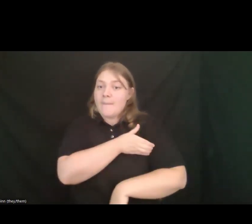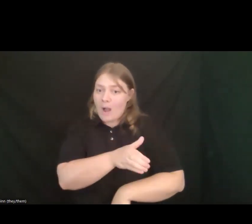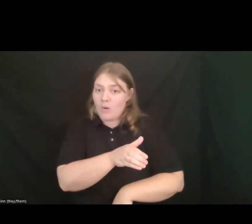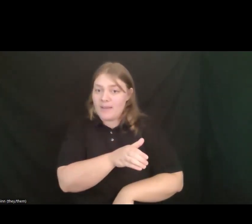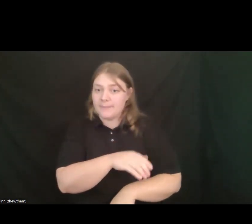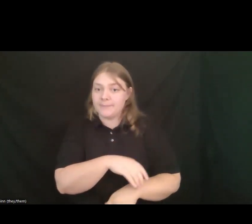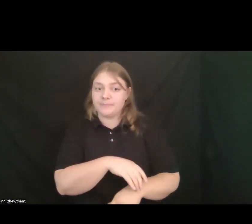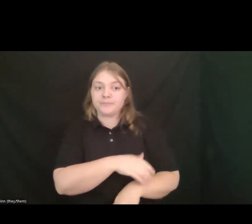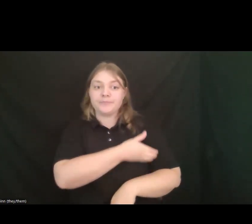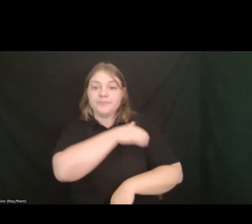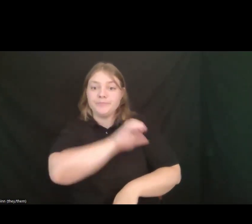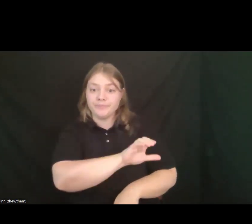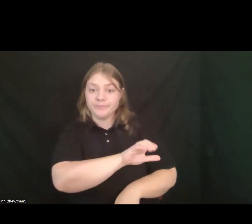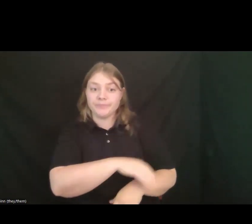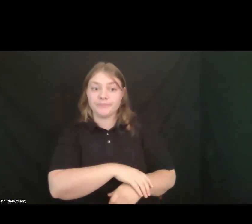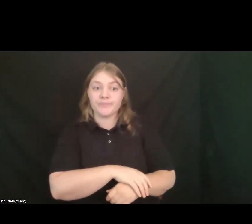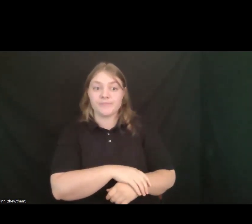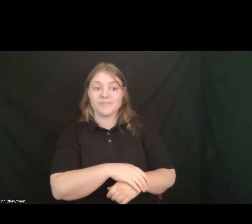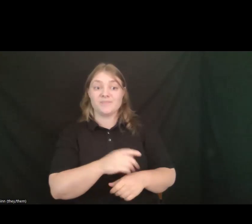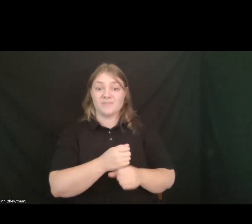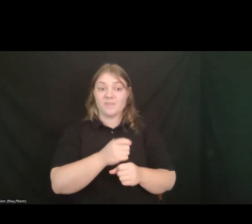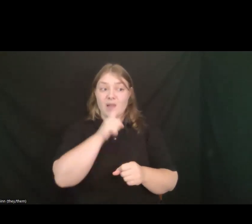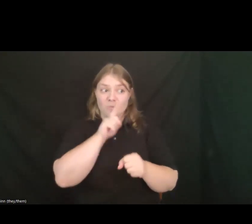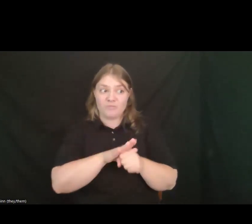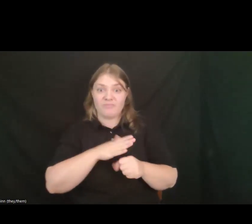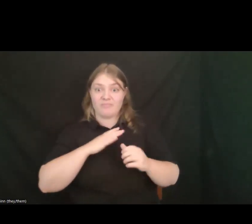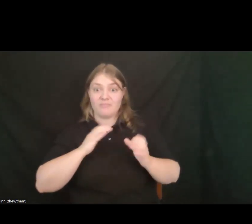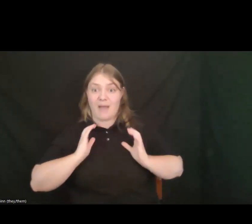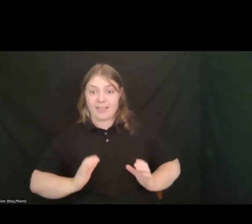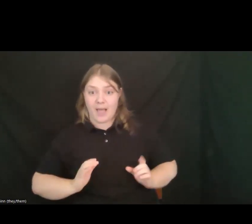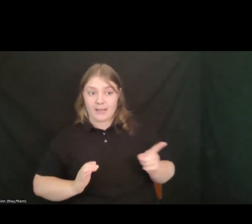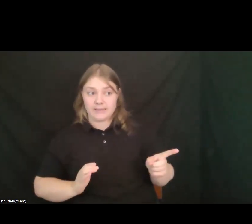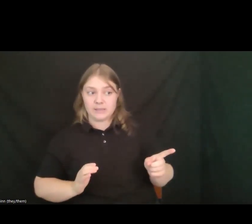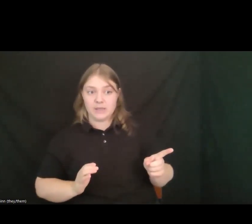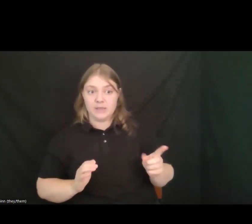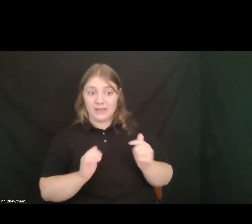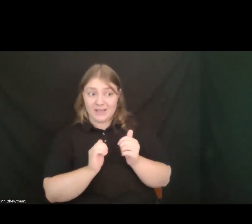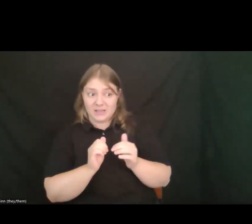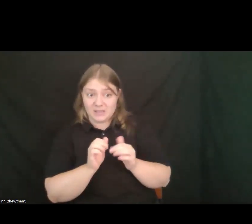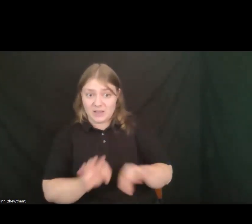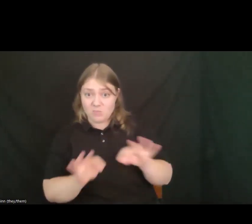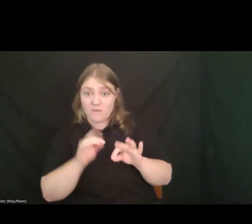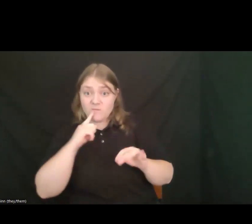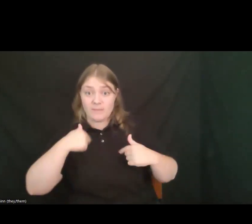um my clients that's most important for them to for me to help them get rid of that sense of learn